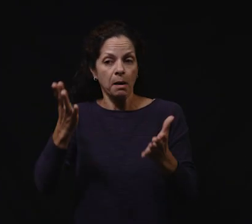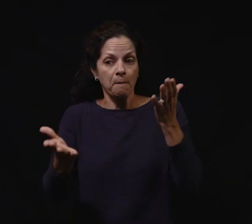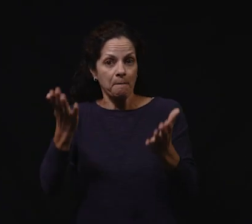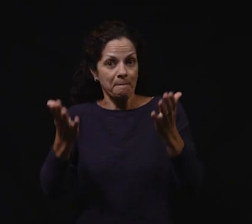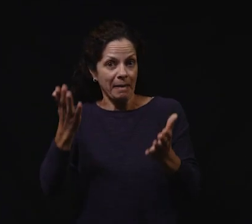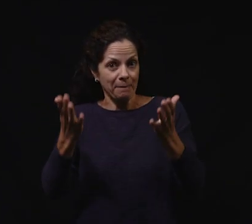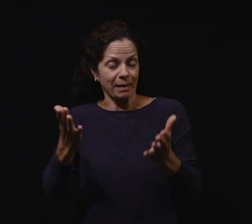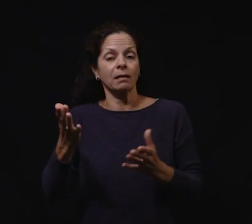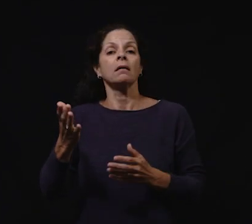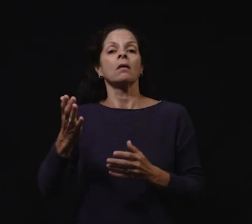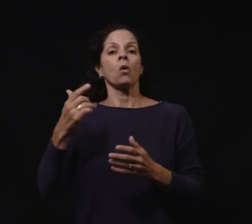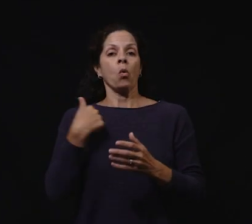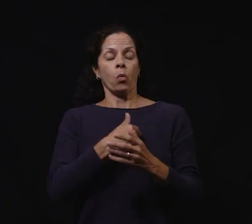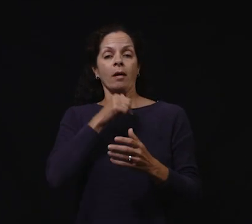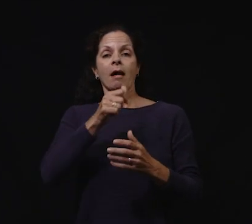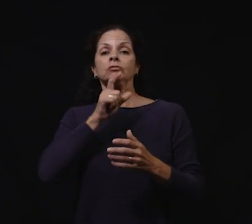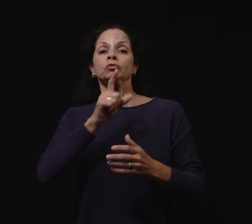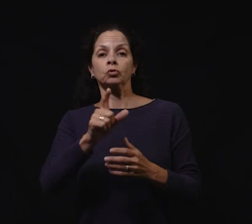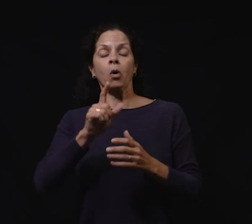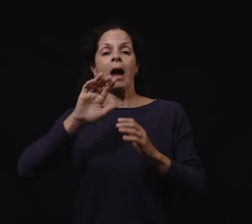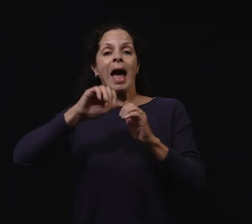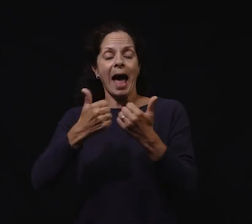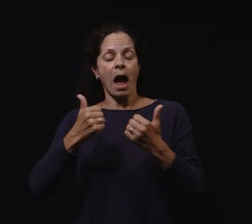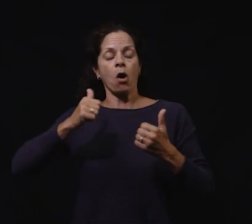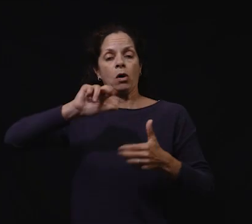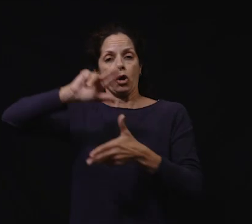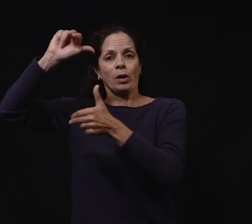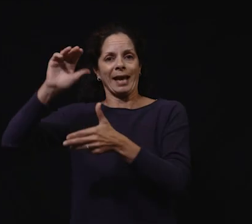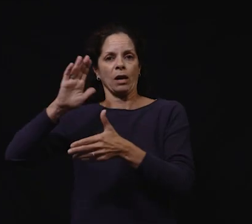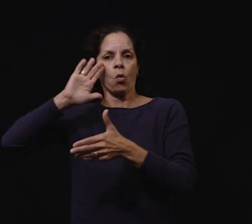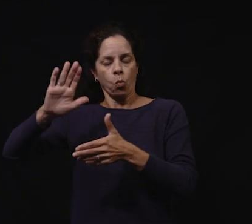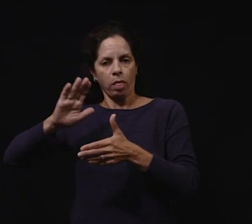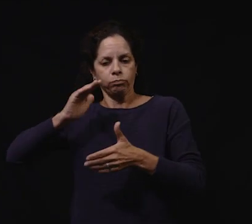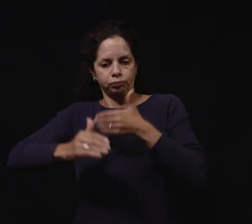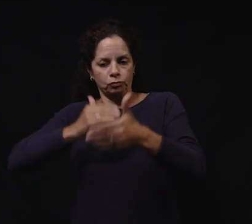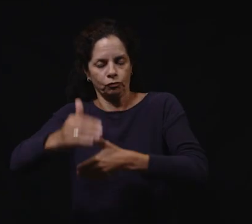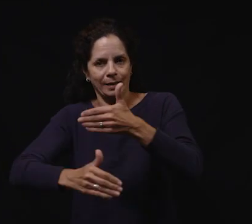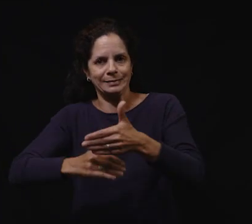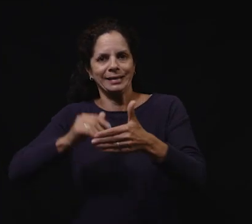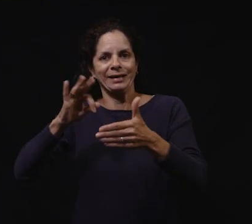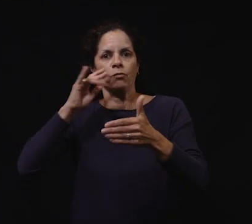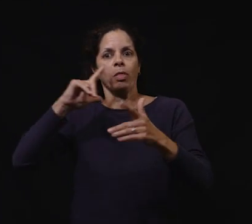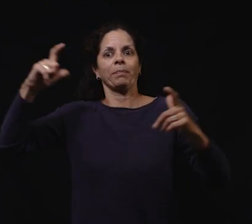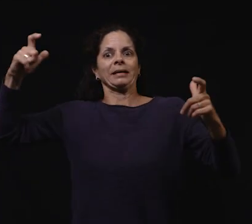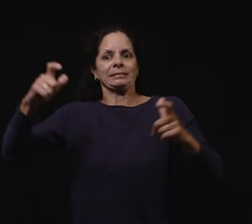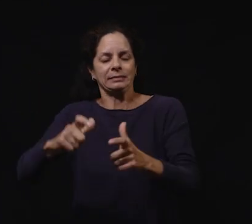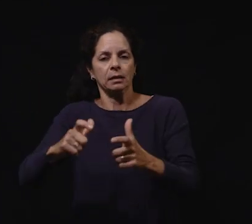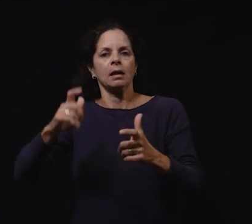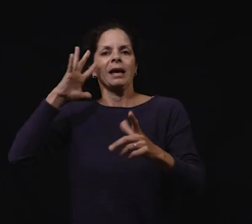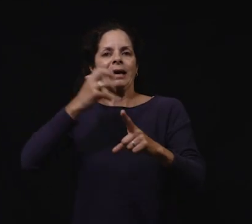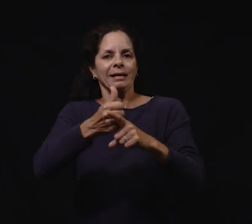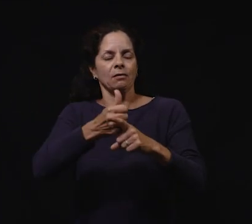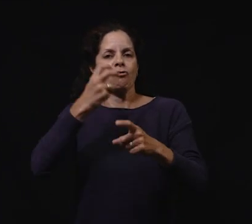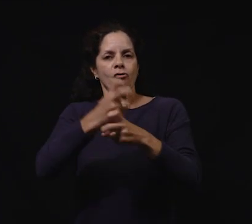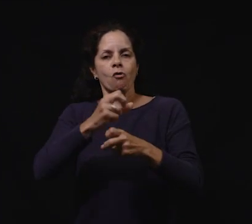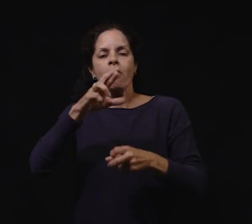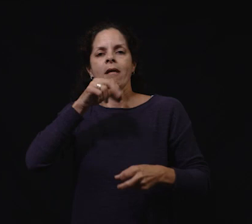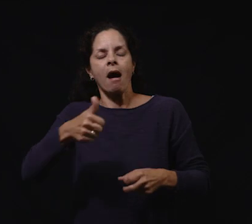How that's going to play out as time moves on so be prepared be self real resilient and have a plan